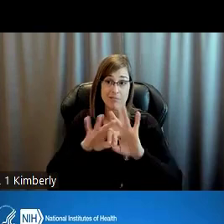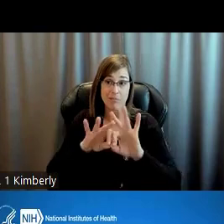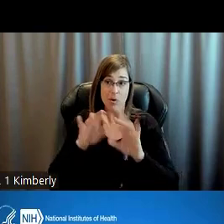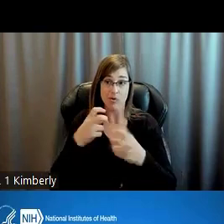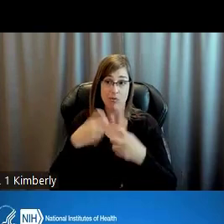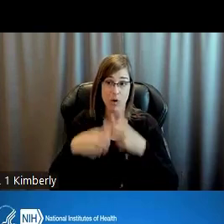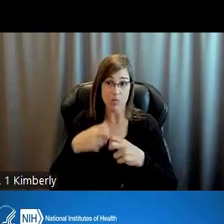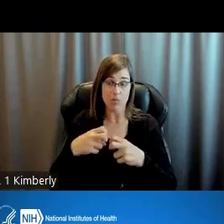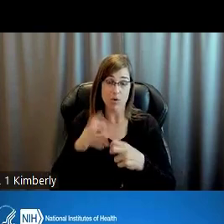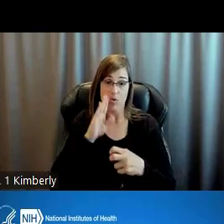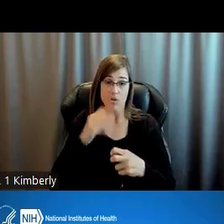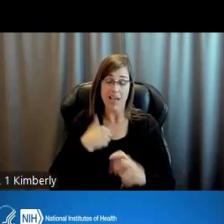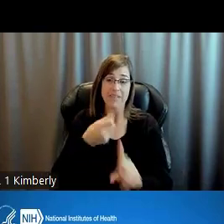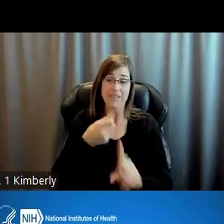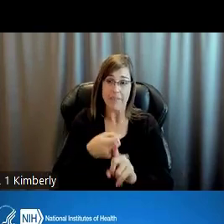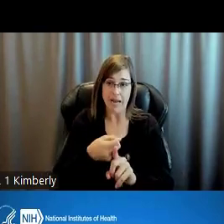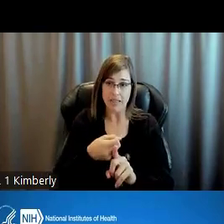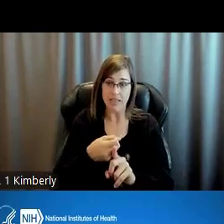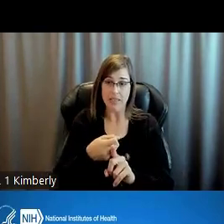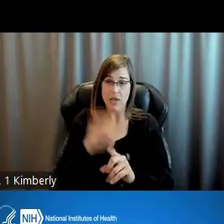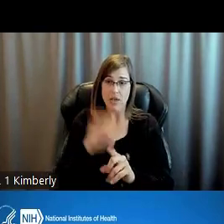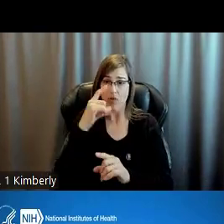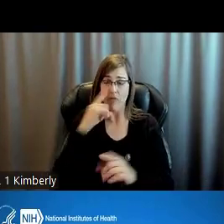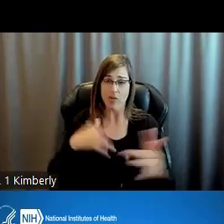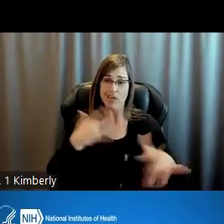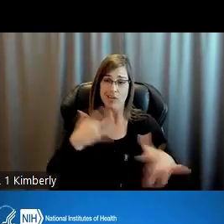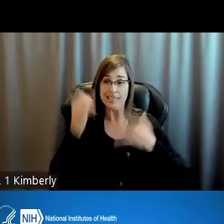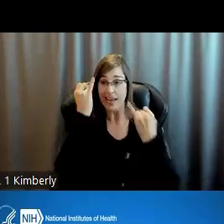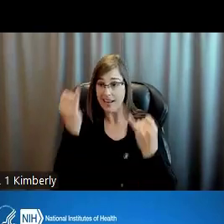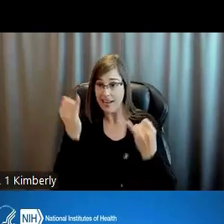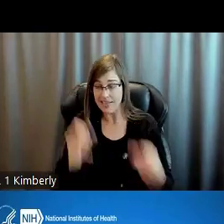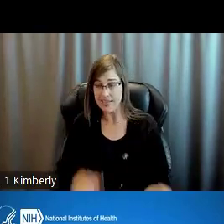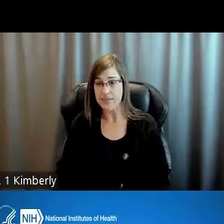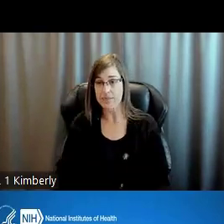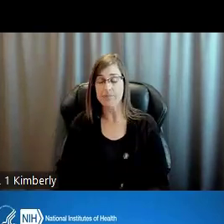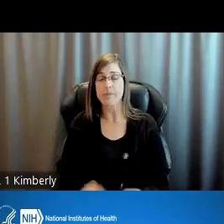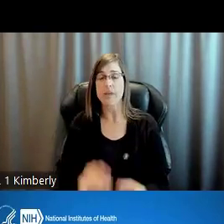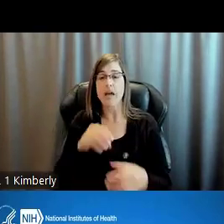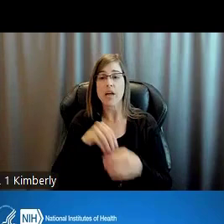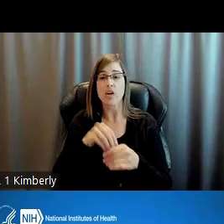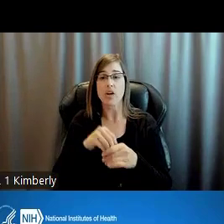that will have impact," looking for exciting ideas. In the context of research grants,